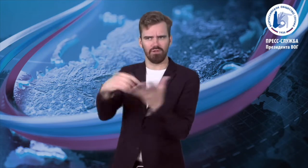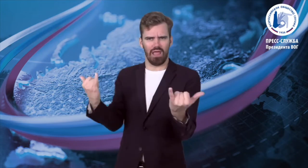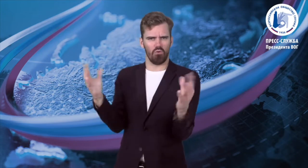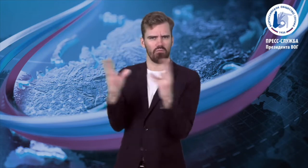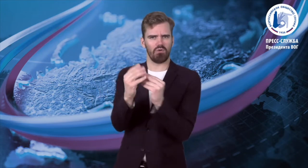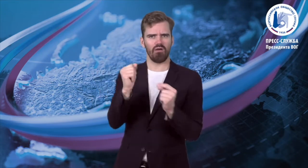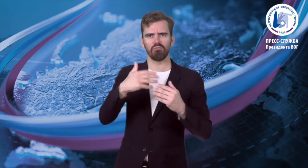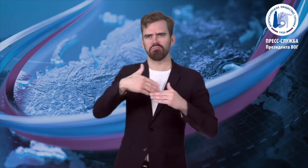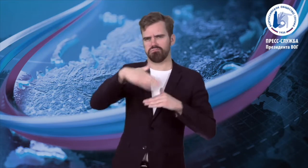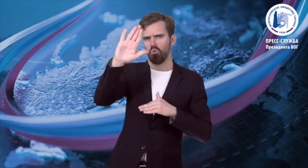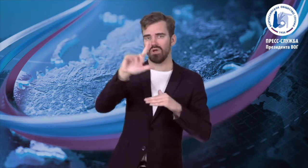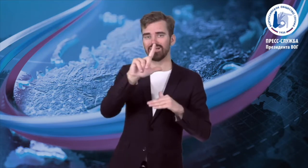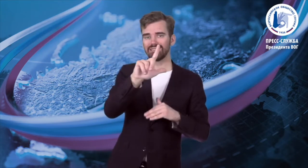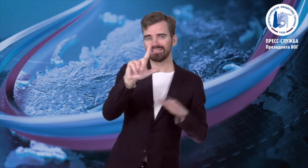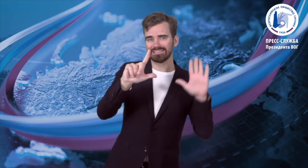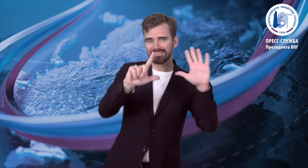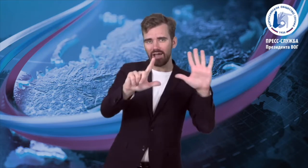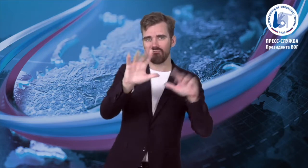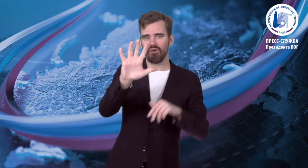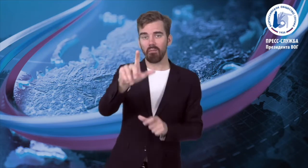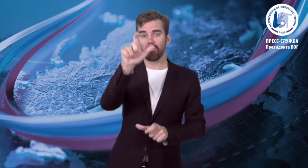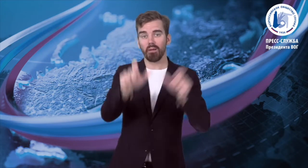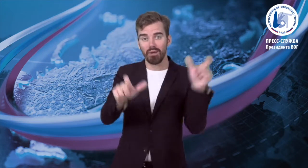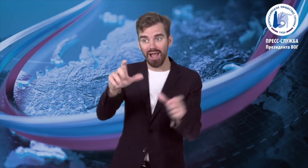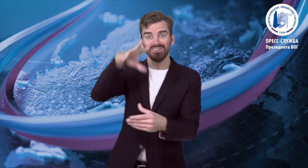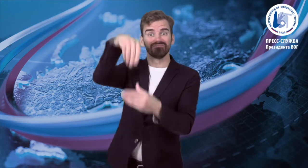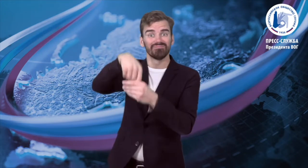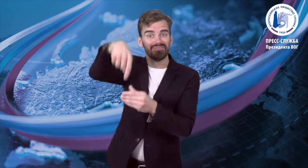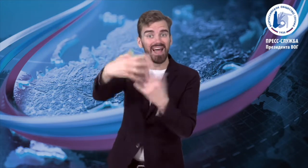for refugees from Ukraine in Tambov.